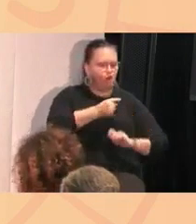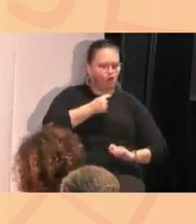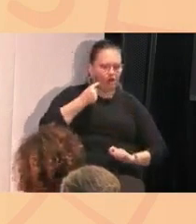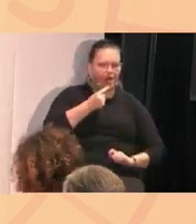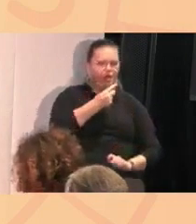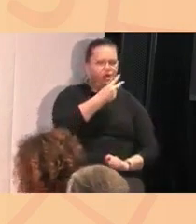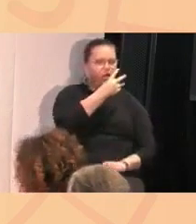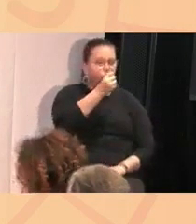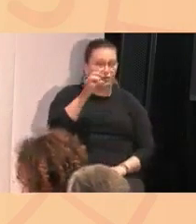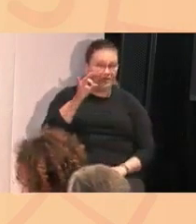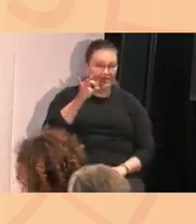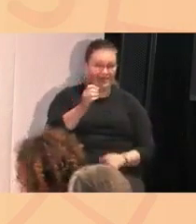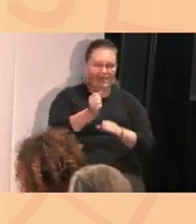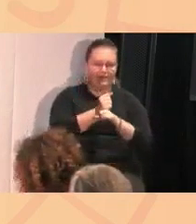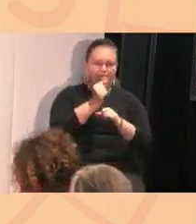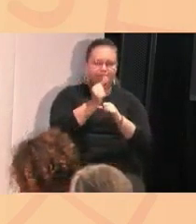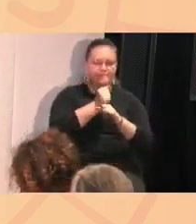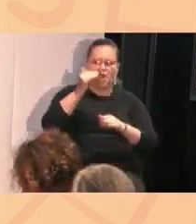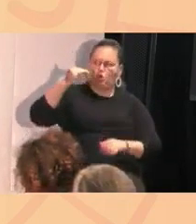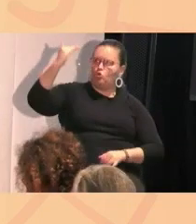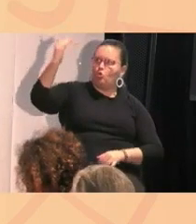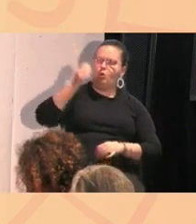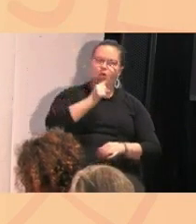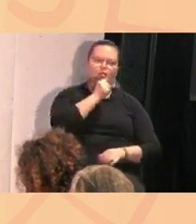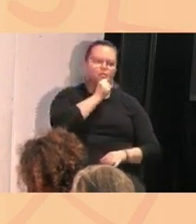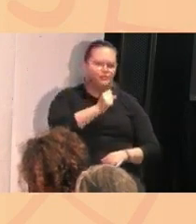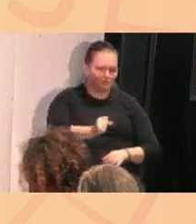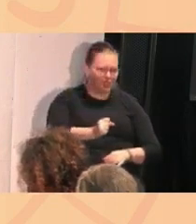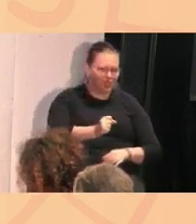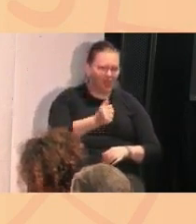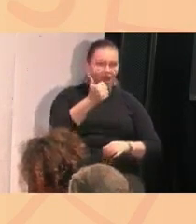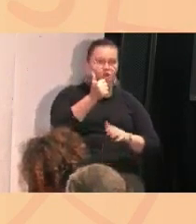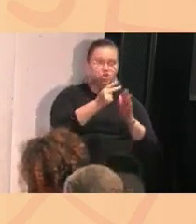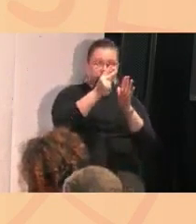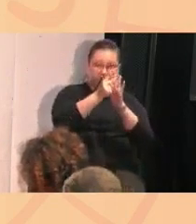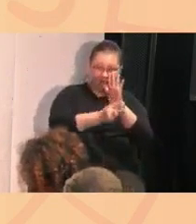12 times higher than the national average in terms of being murdered.